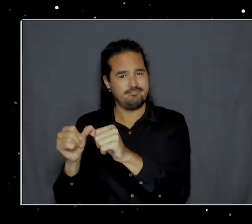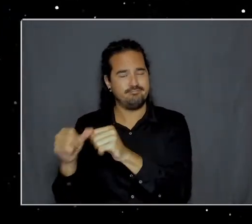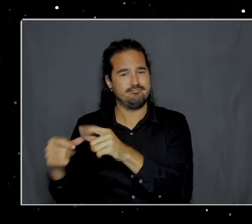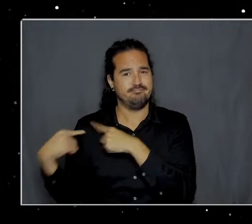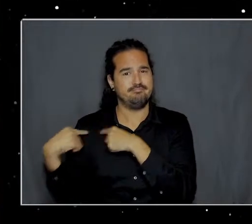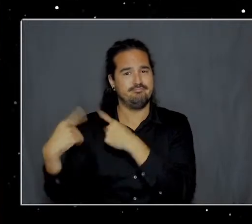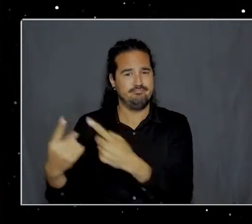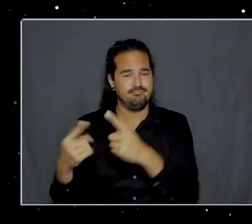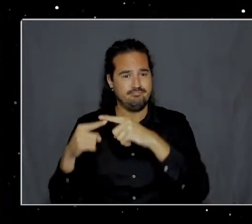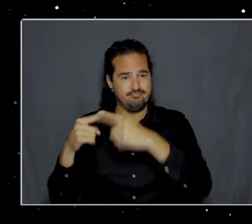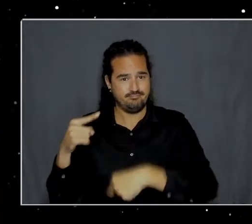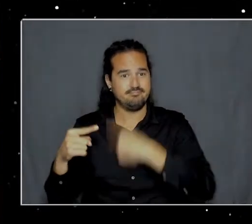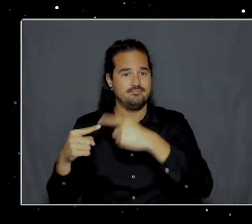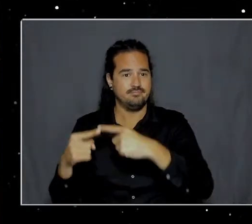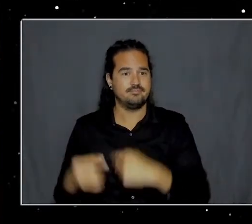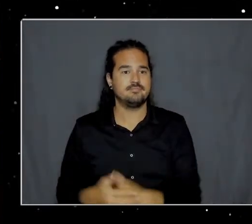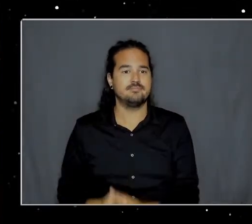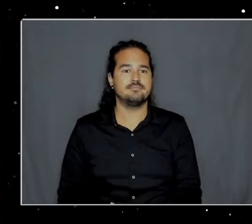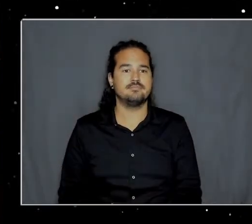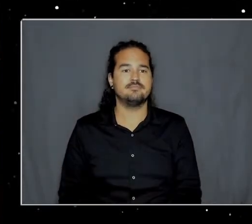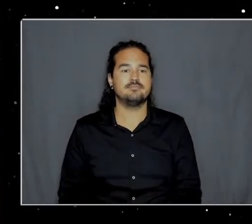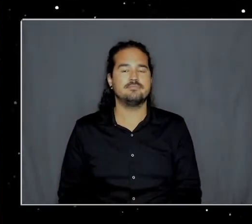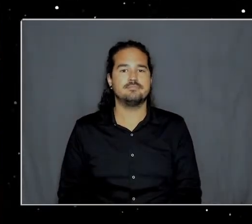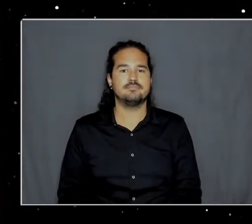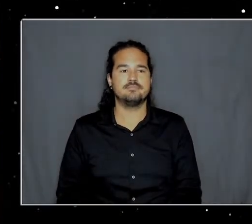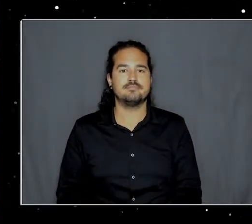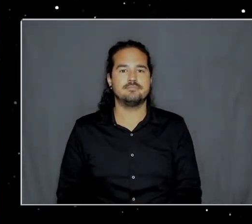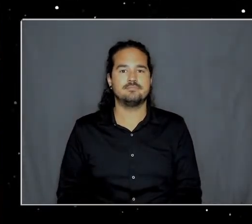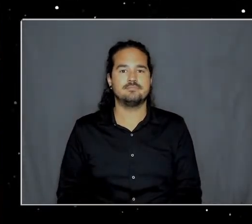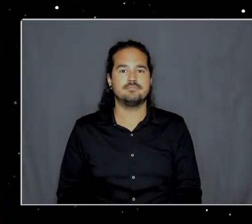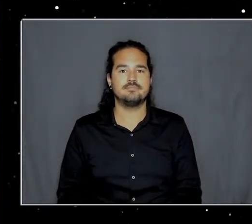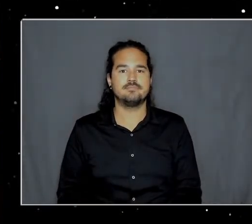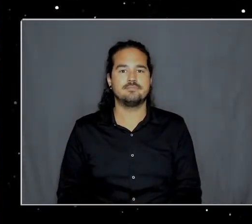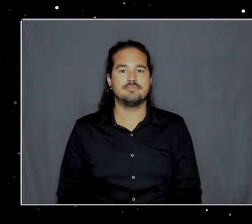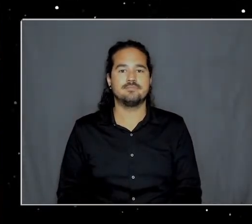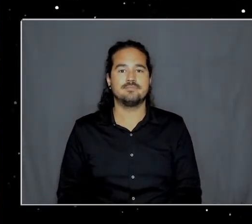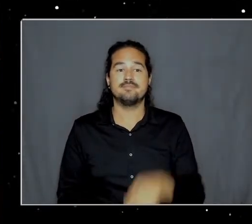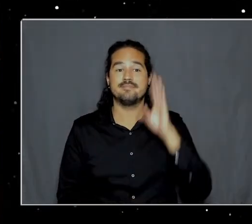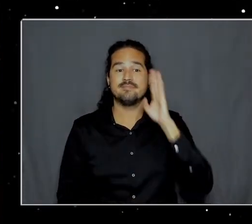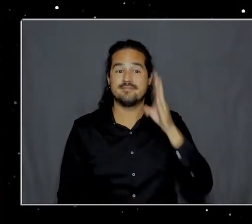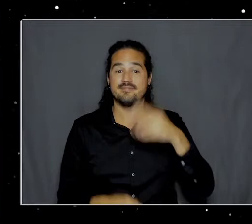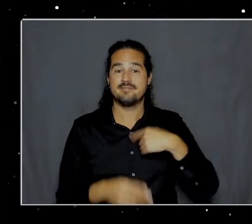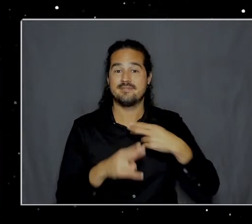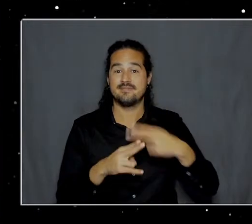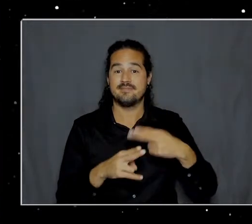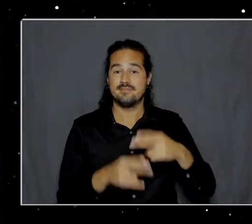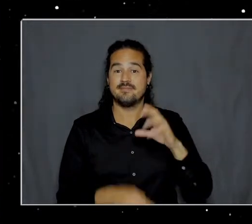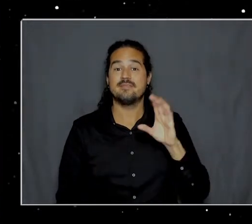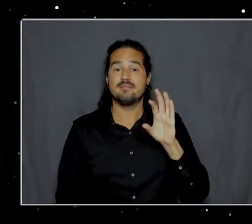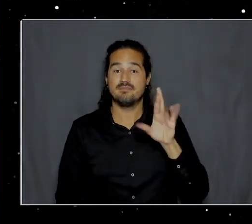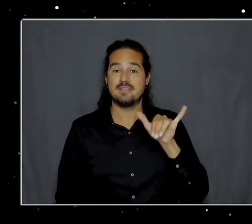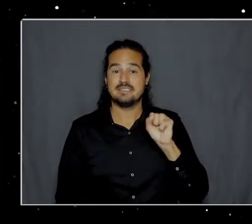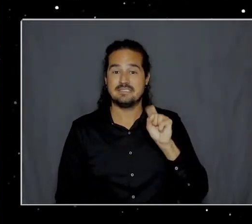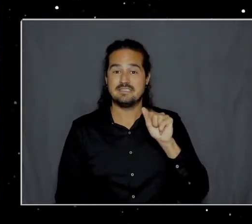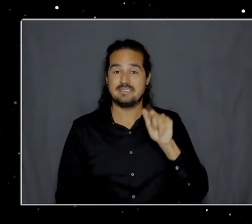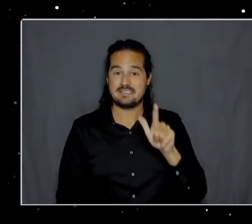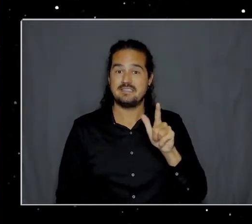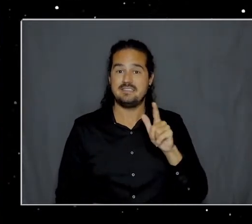CRYSTAL PARDUE: (IN BARBAREÑO CHUMASH): HAKU!